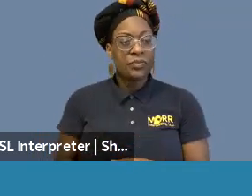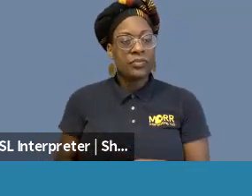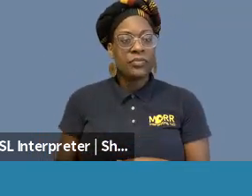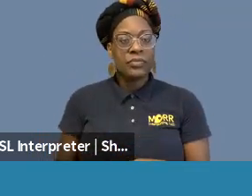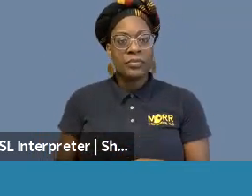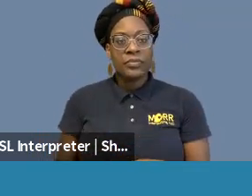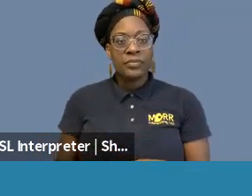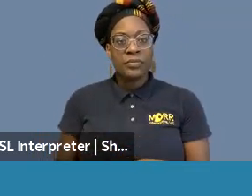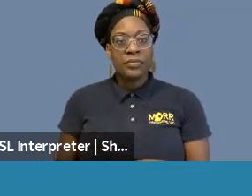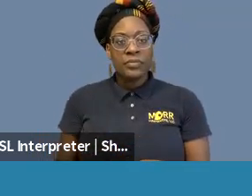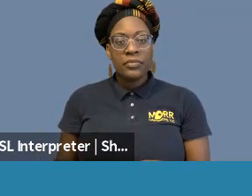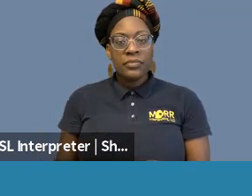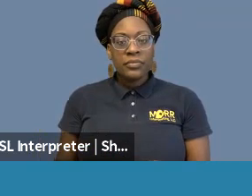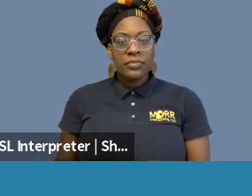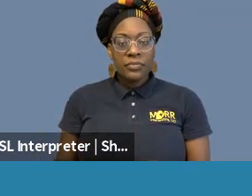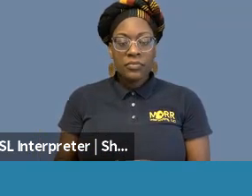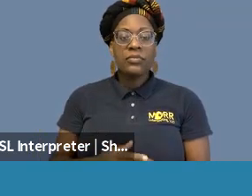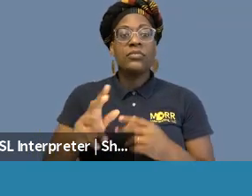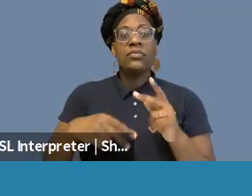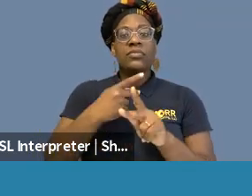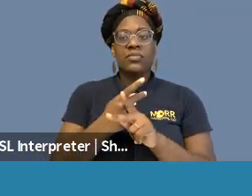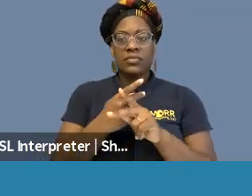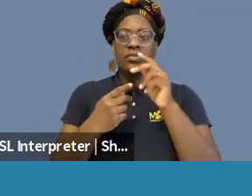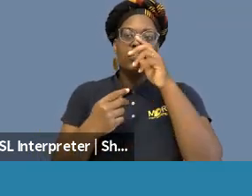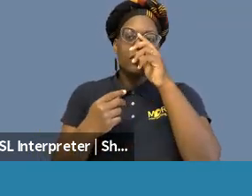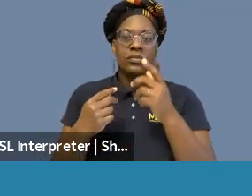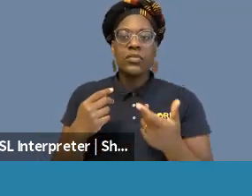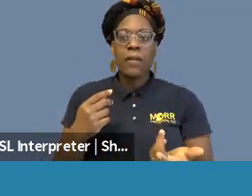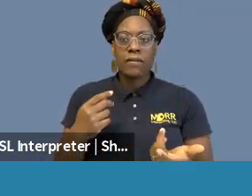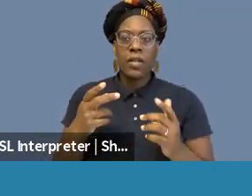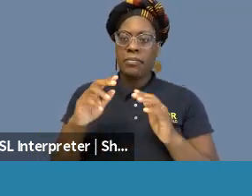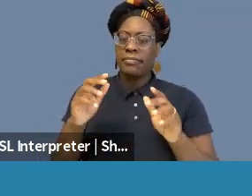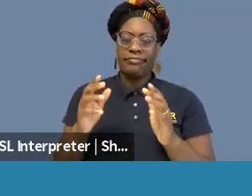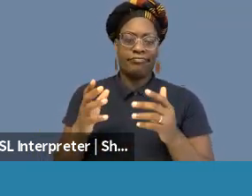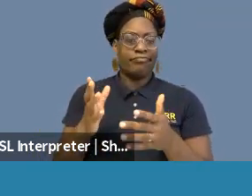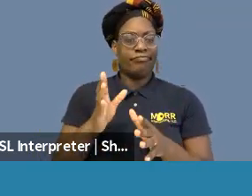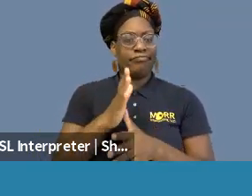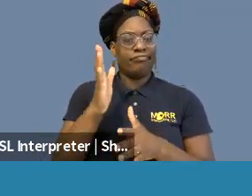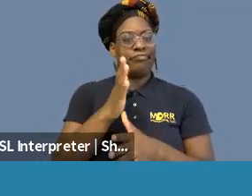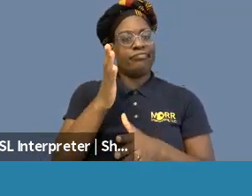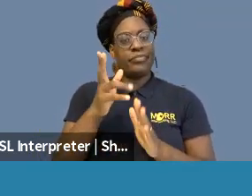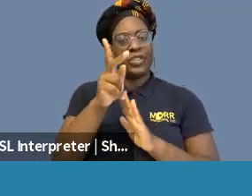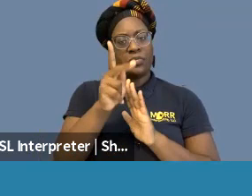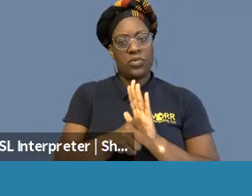narrative, design, and oral presentation skills. Tutors don't need to be multimedia or design